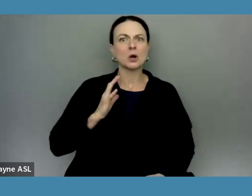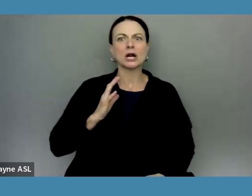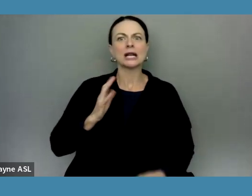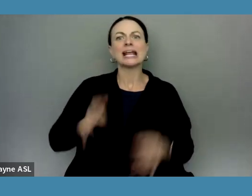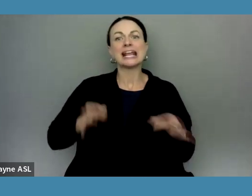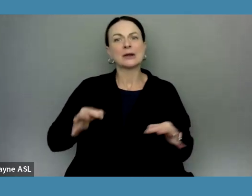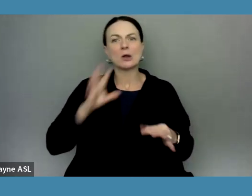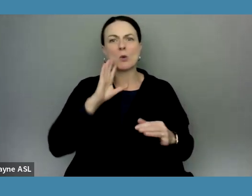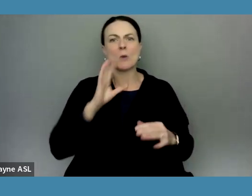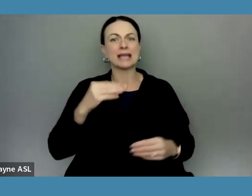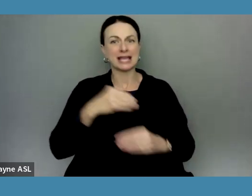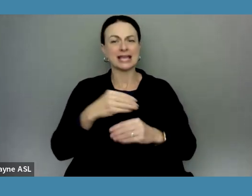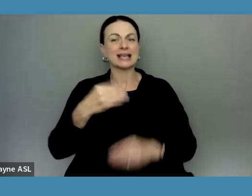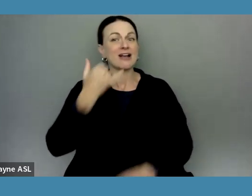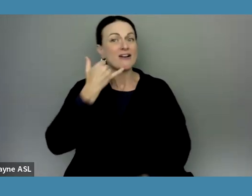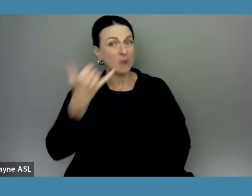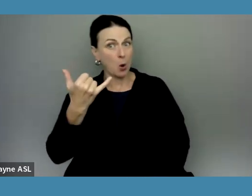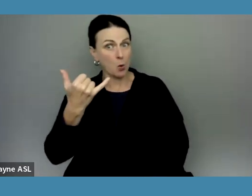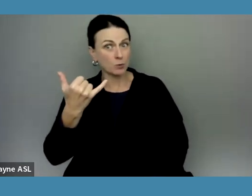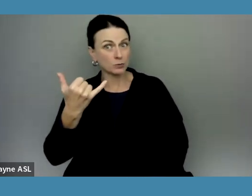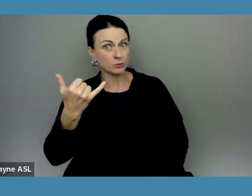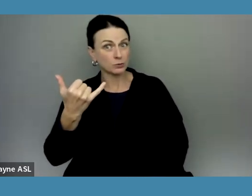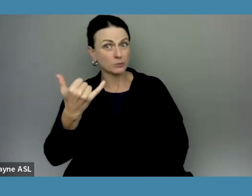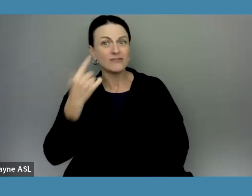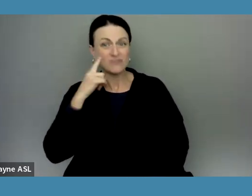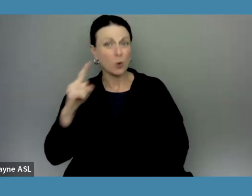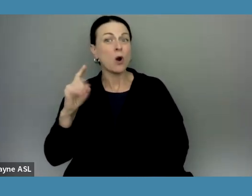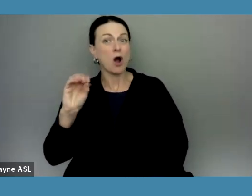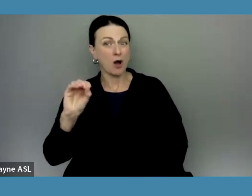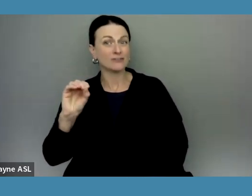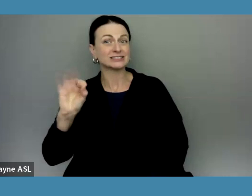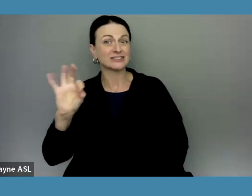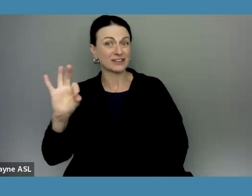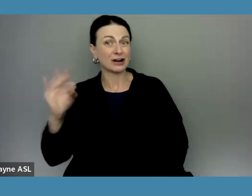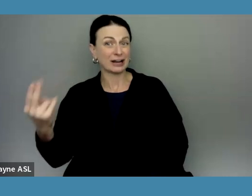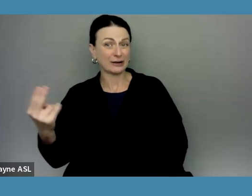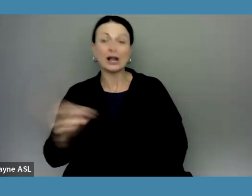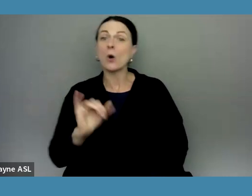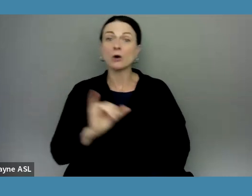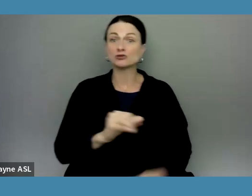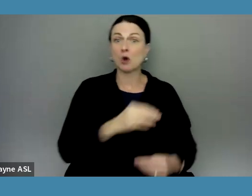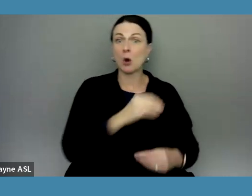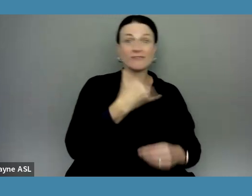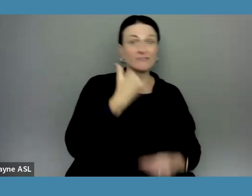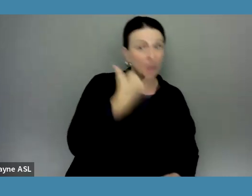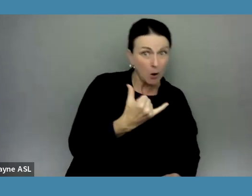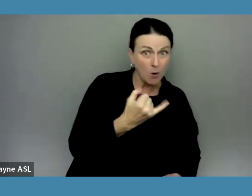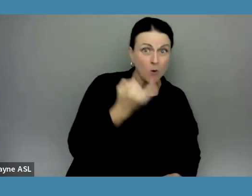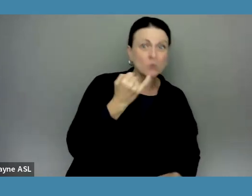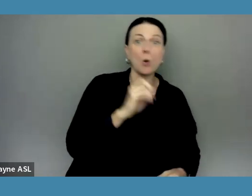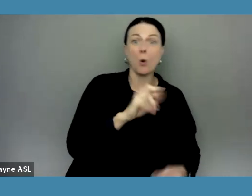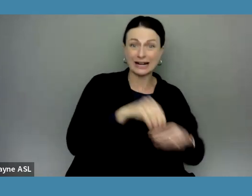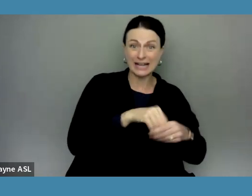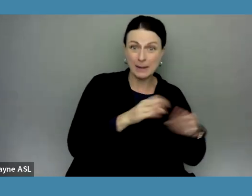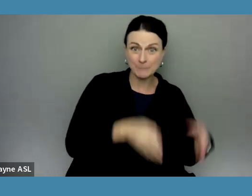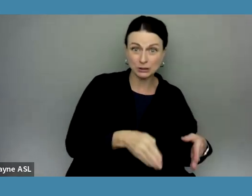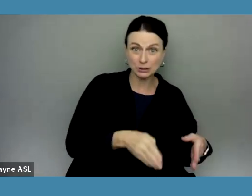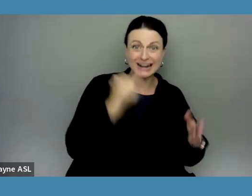it will be telephonic for the Office of Fair Hearings, and it can be telephonic or in person if you request it for the Office of Appeal Hearings.